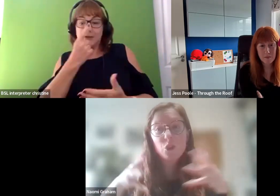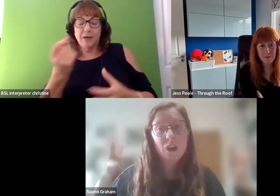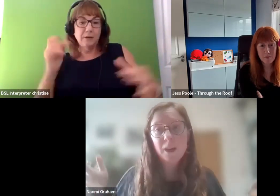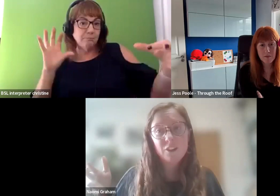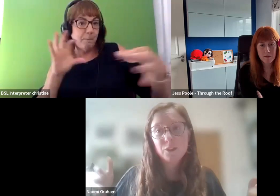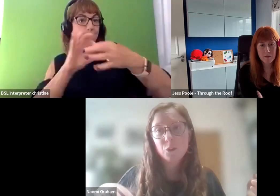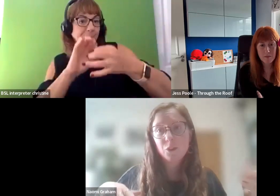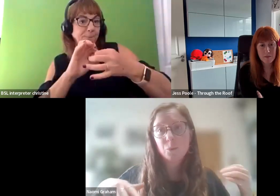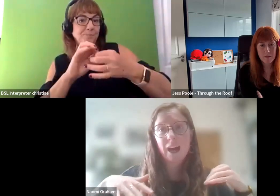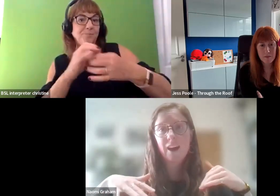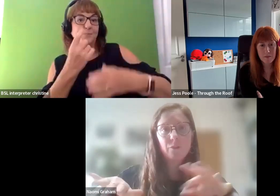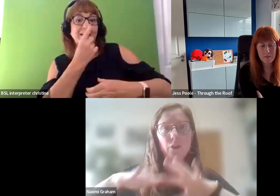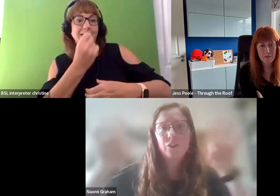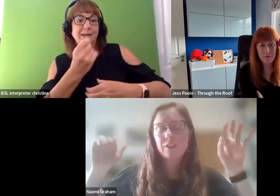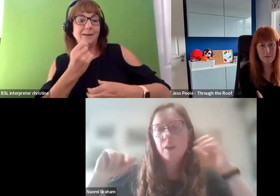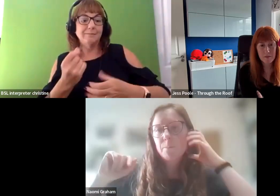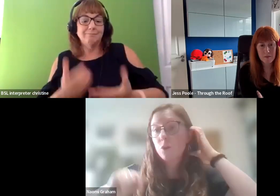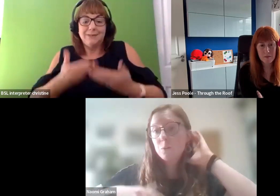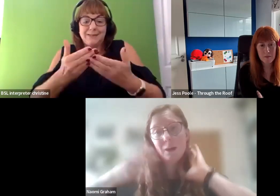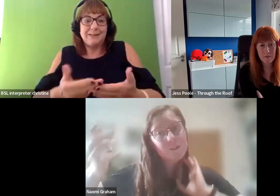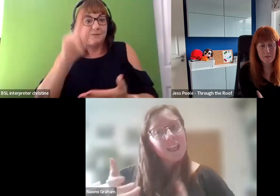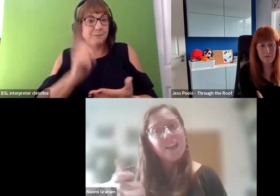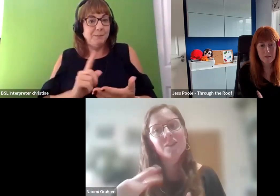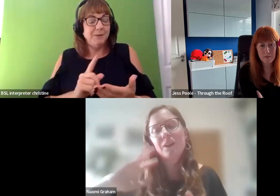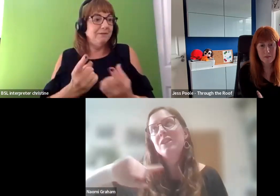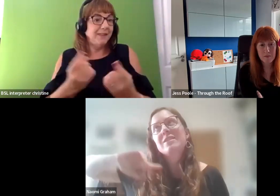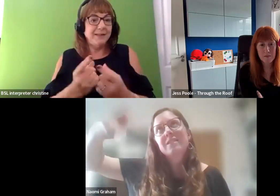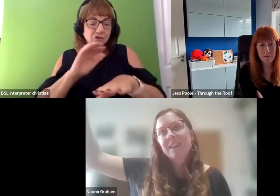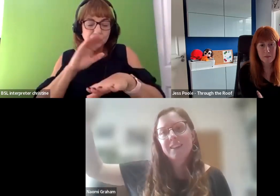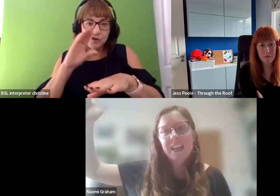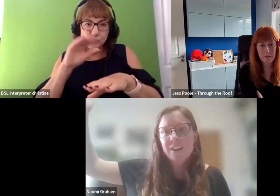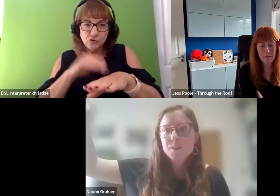or I might do a talk. Where I've often talked about Zacchaeus where Jesus sees Zaccheus,